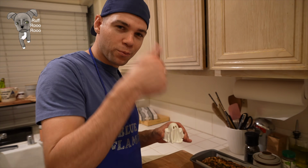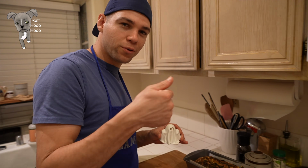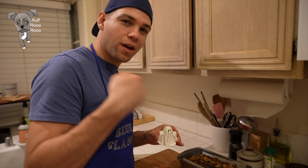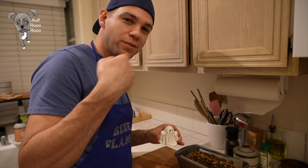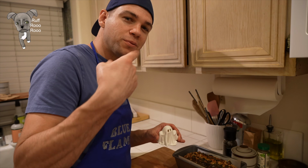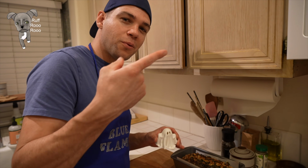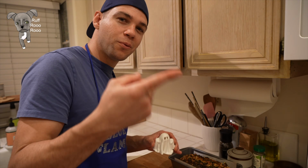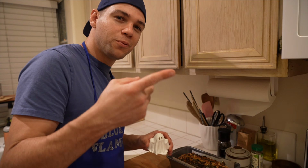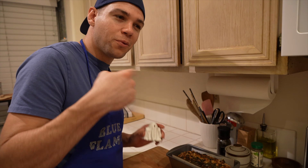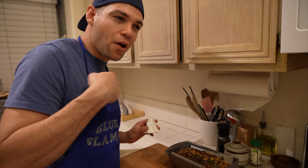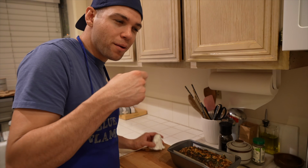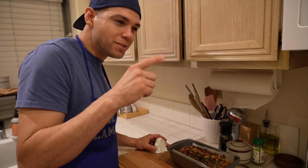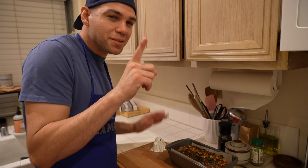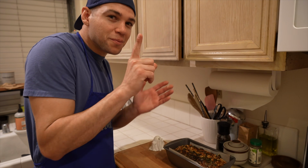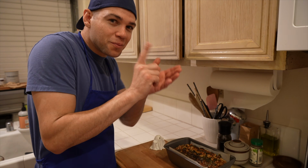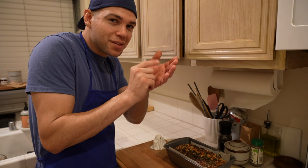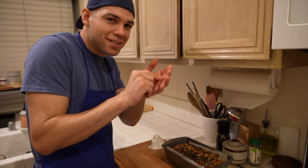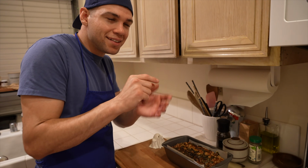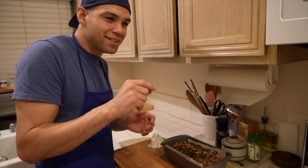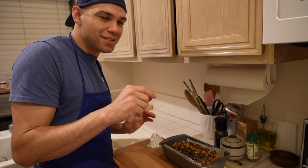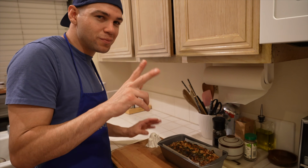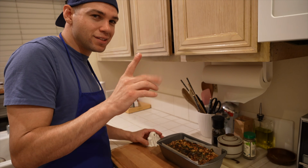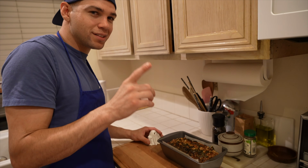R: remember I told you I was printing someithg?